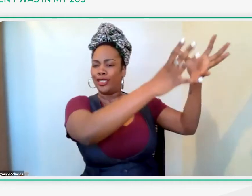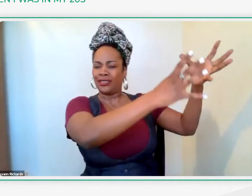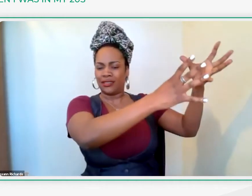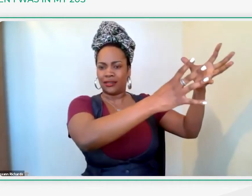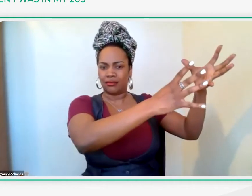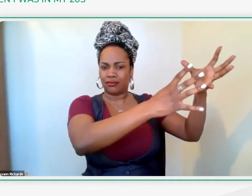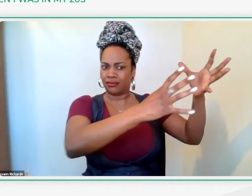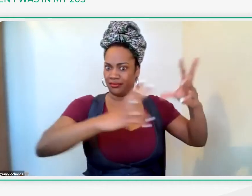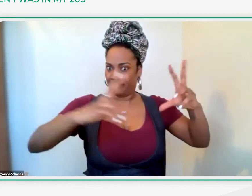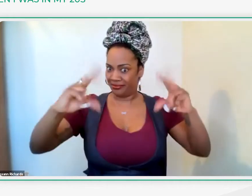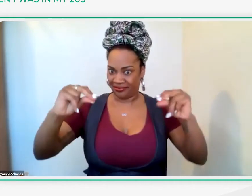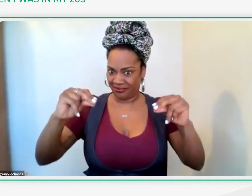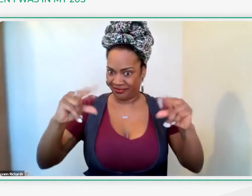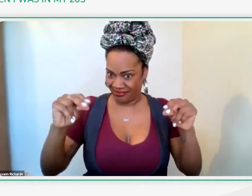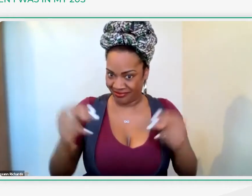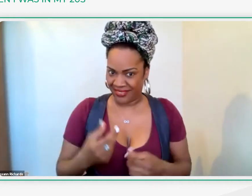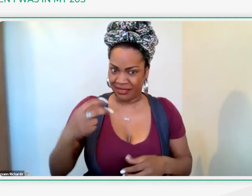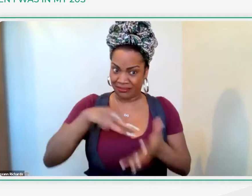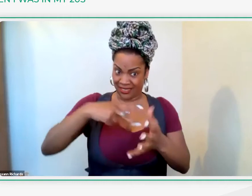And I thought that was more of the white man's world.